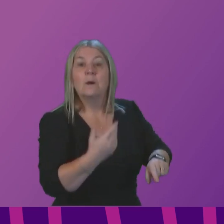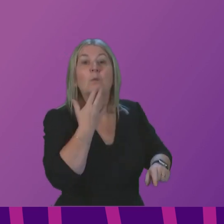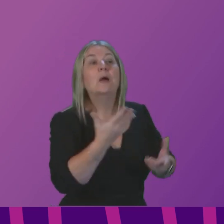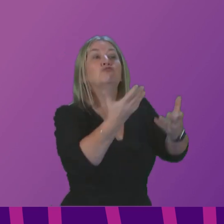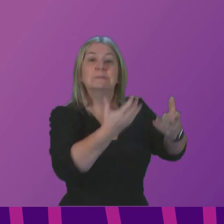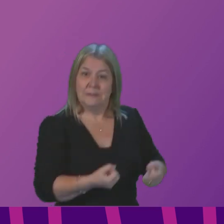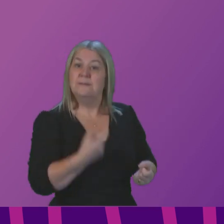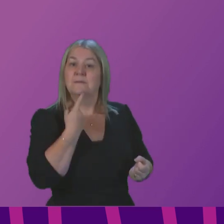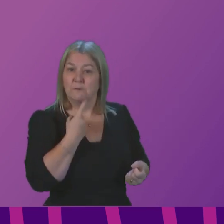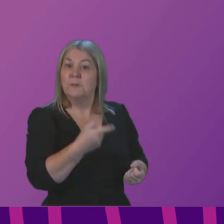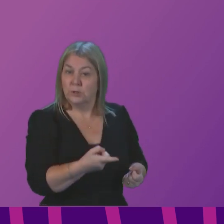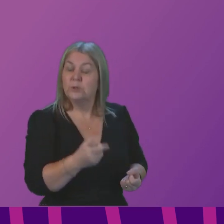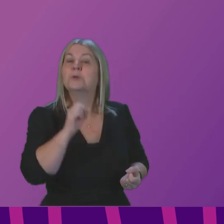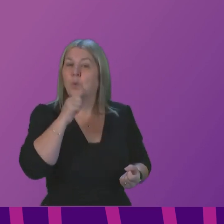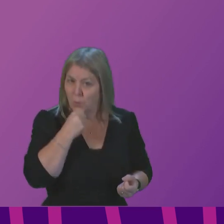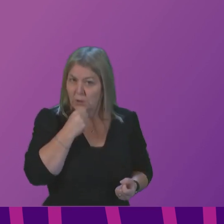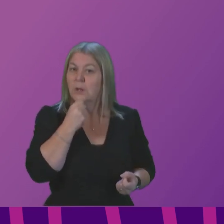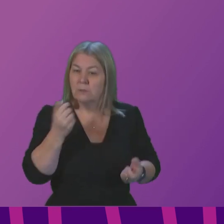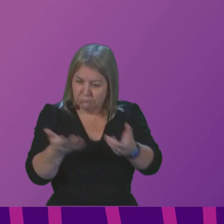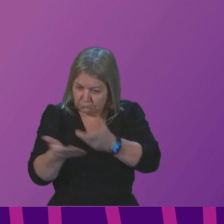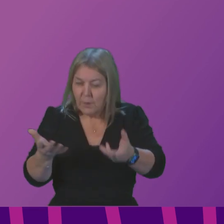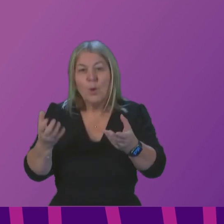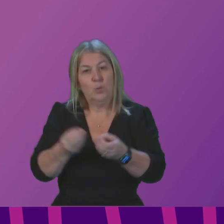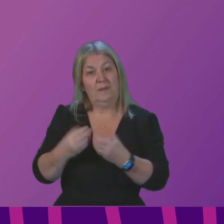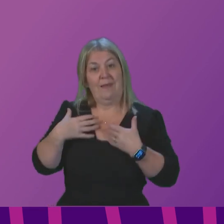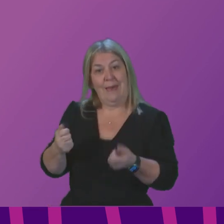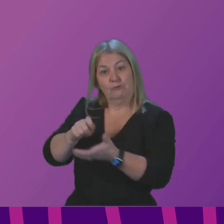will consider, with the Cabinet Secretary for Health and Social Care, what additional steps are required.